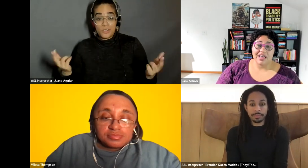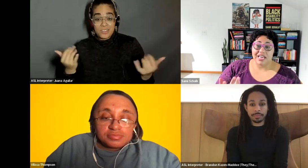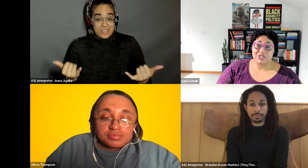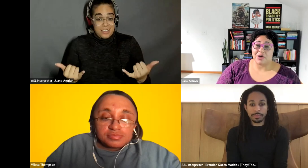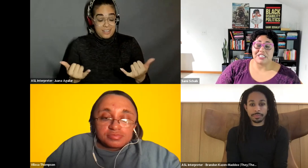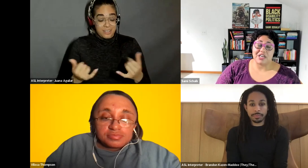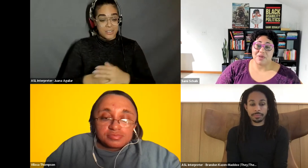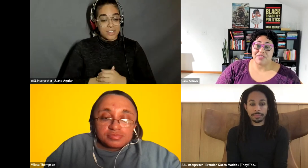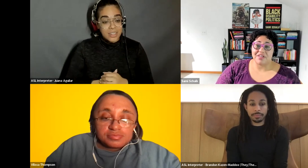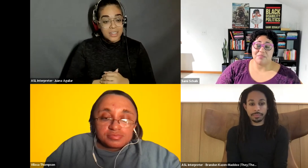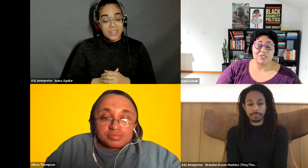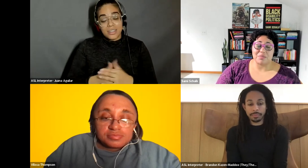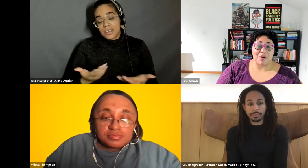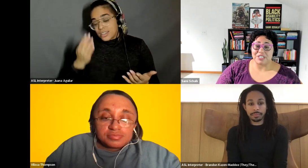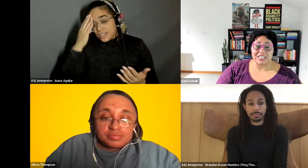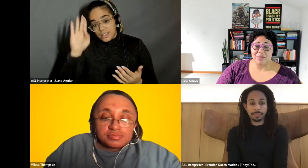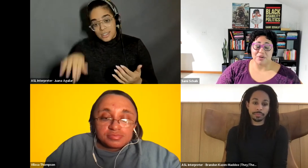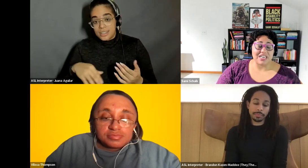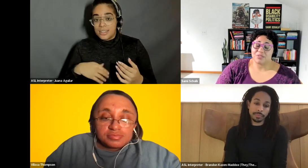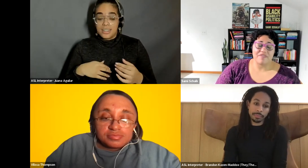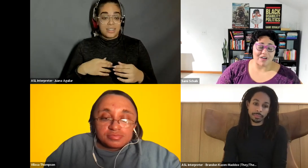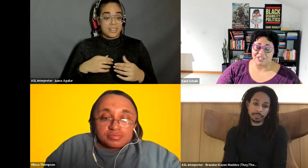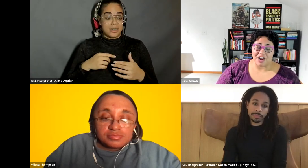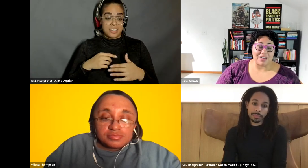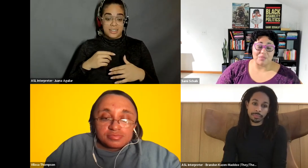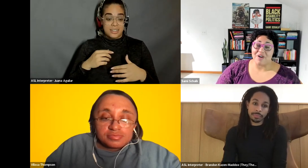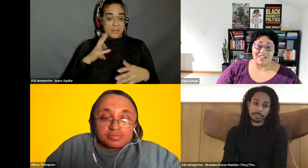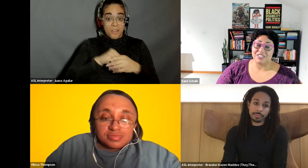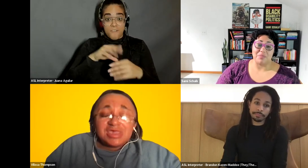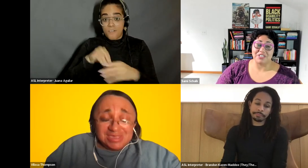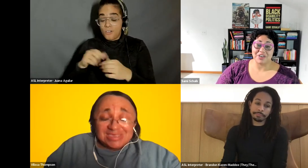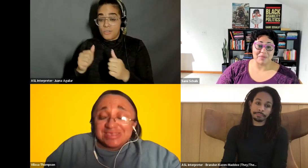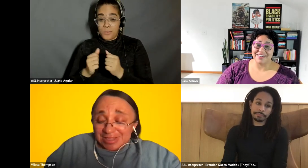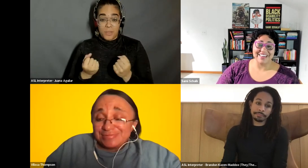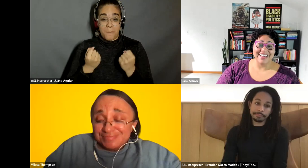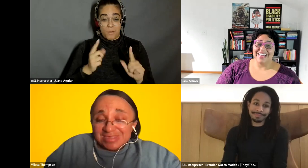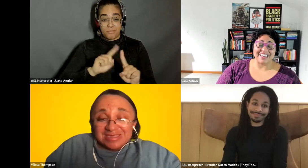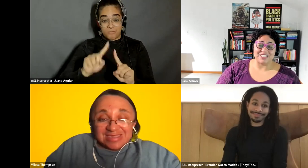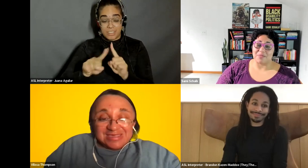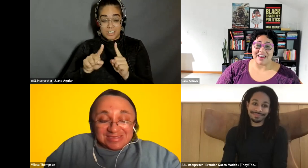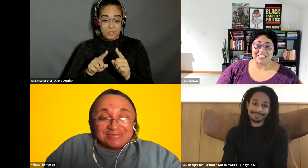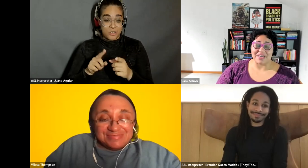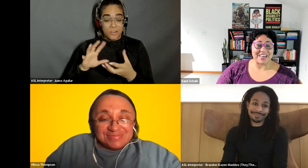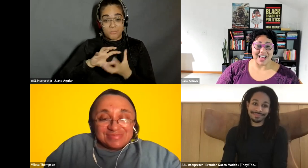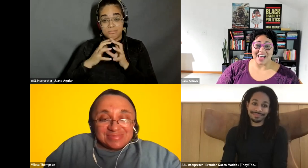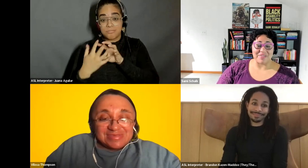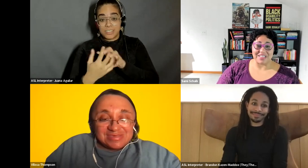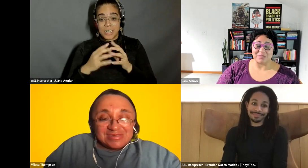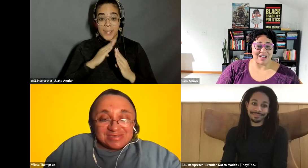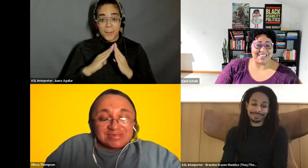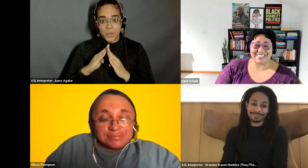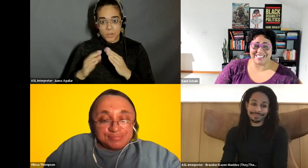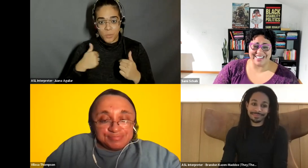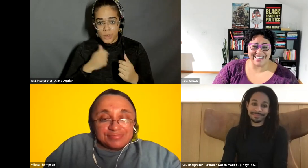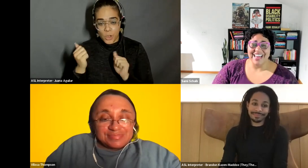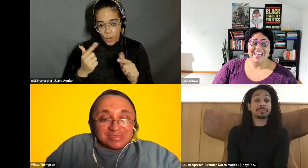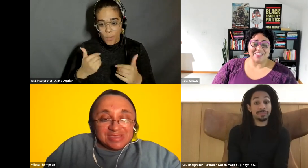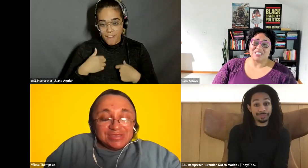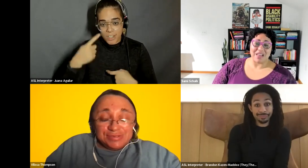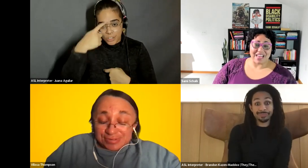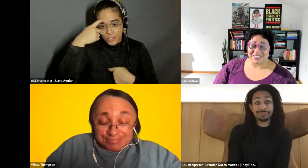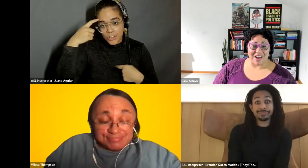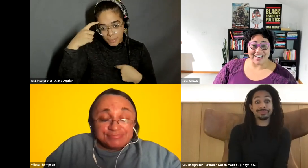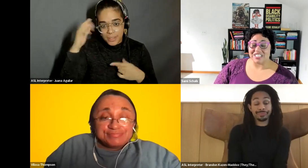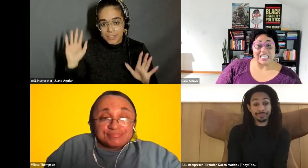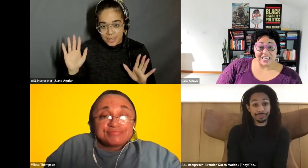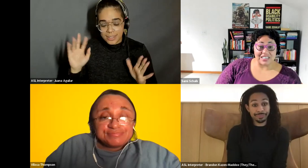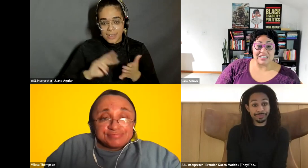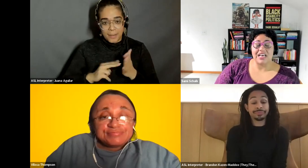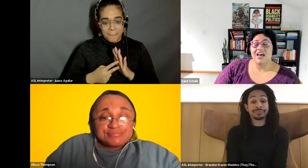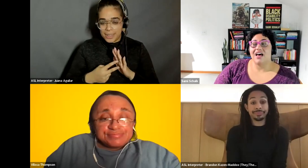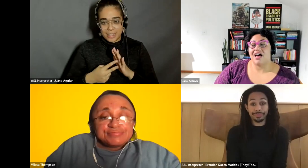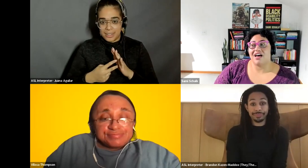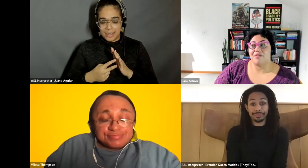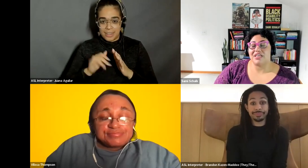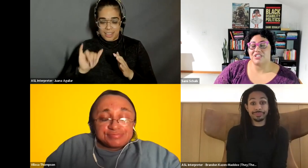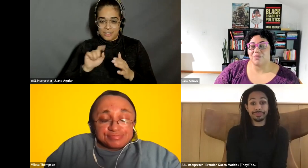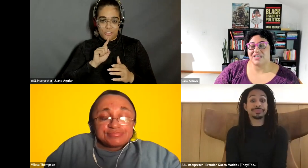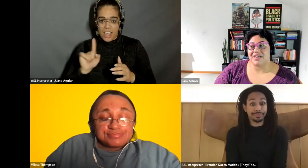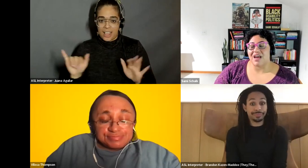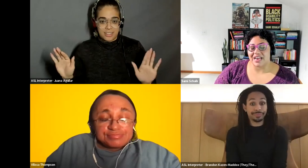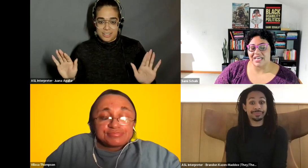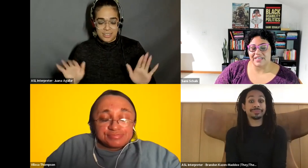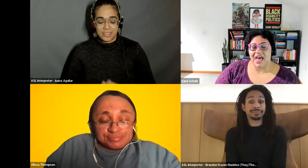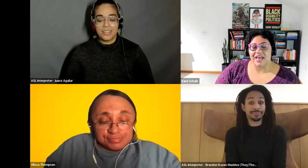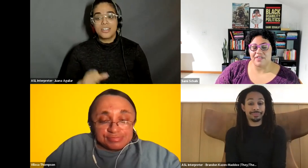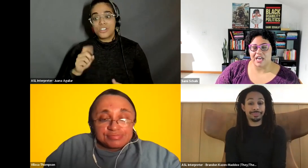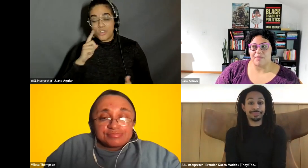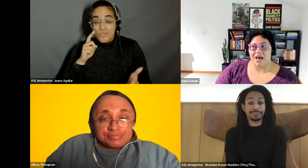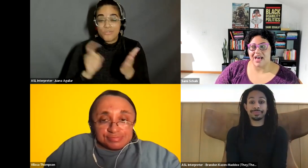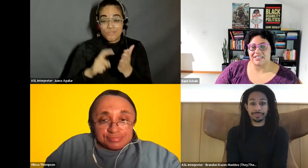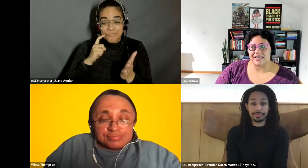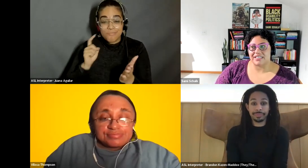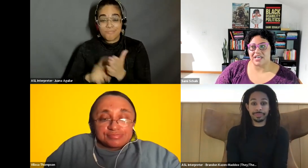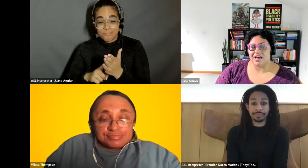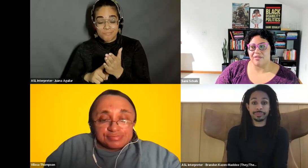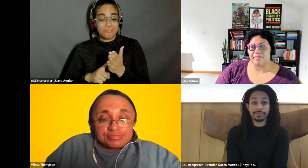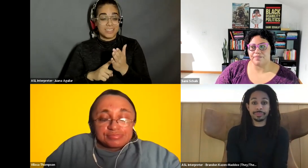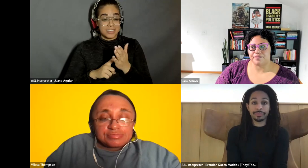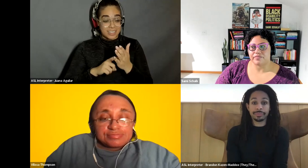Sami Schalk: as you know, dealing with multiple marginalized communities, we've all got trauma. We've all got so much trouble. It is traumatic to be alive in these guys in this place, right? It just is. And so really recognizing that and thinking about access.